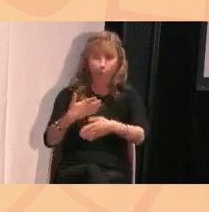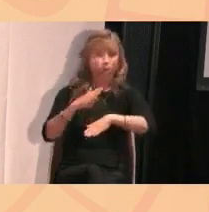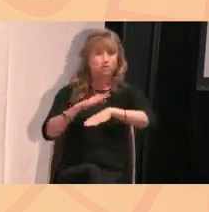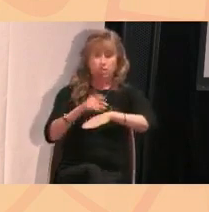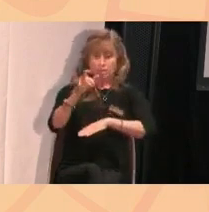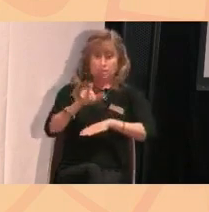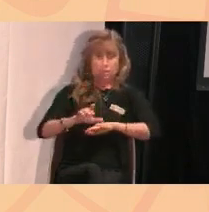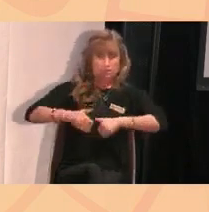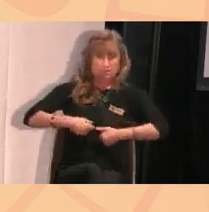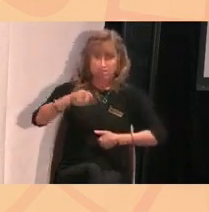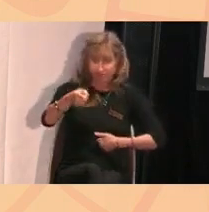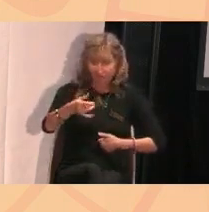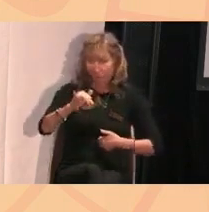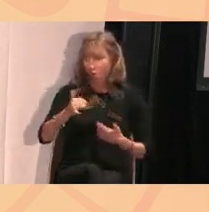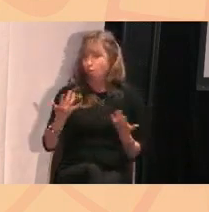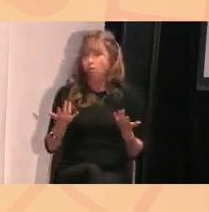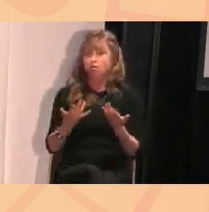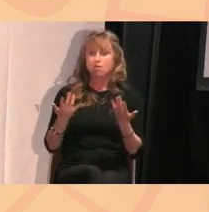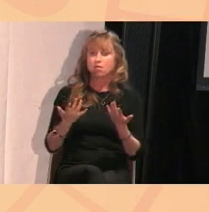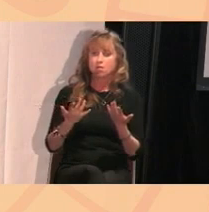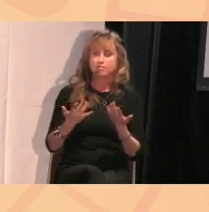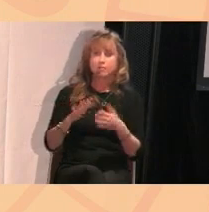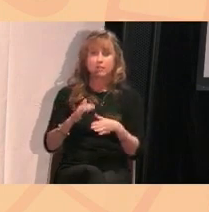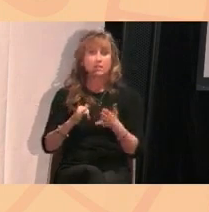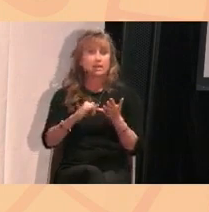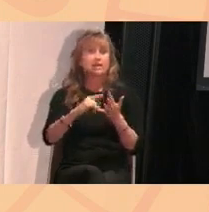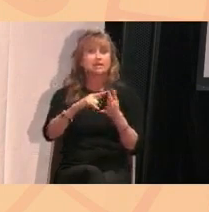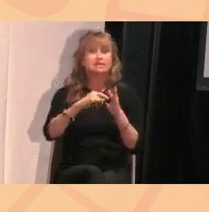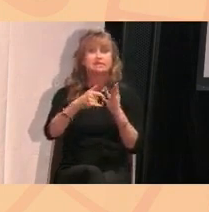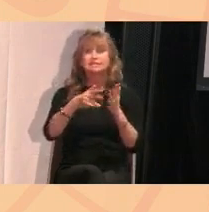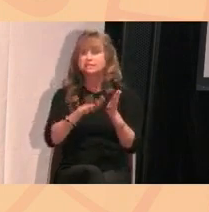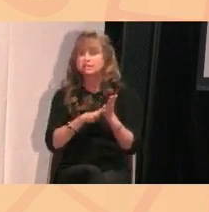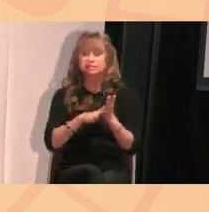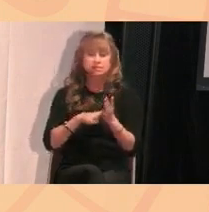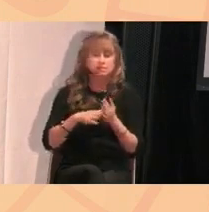It can be the time of an event that happened there.